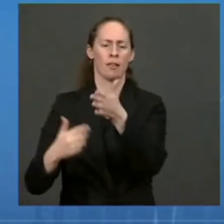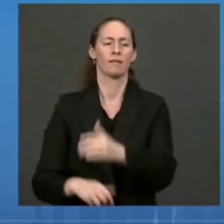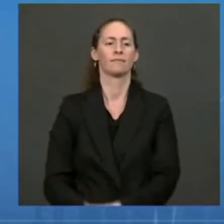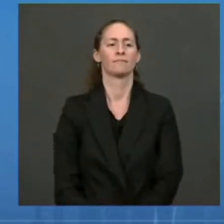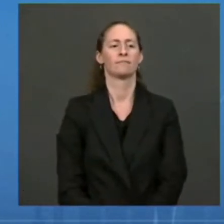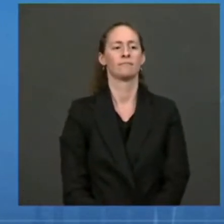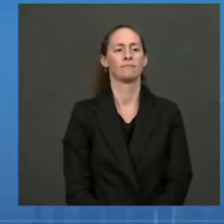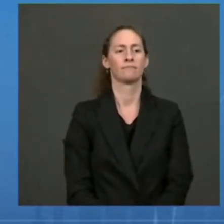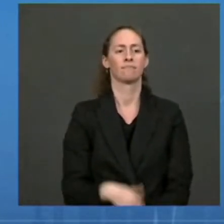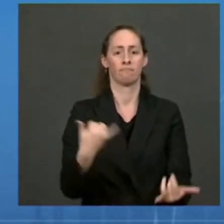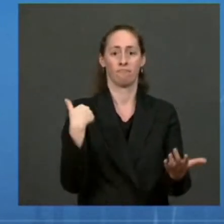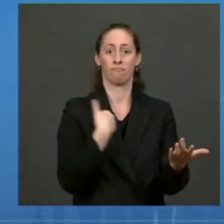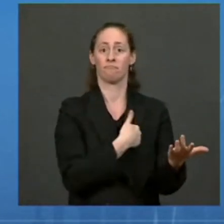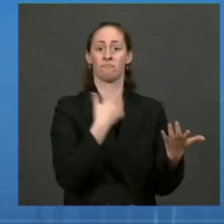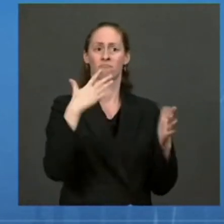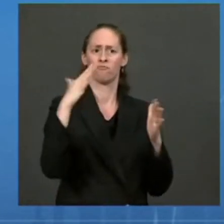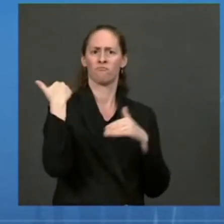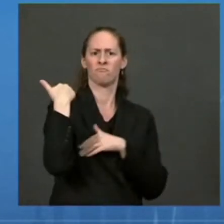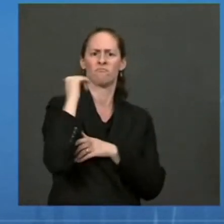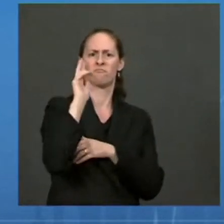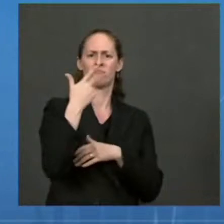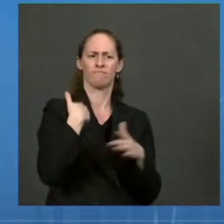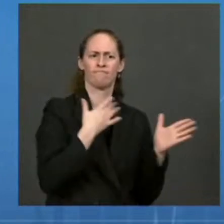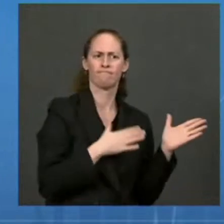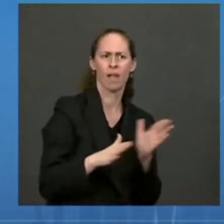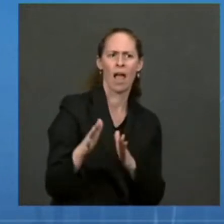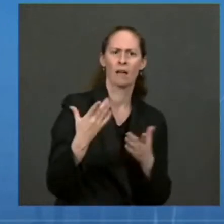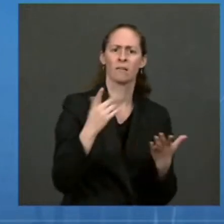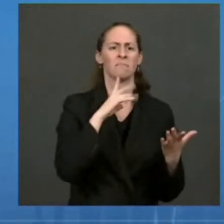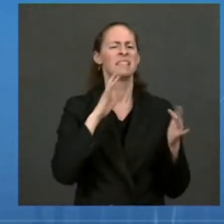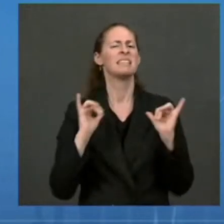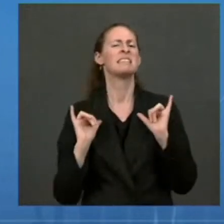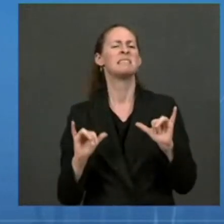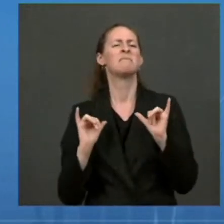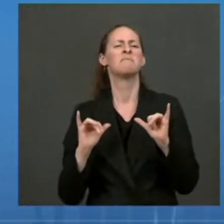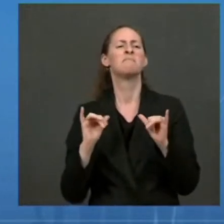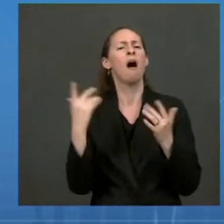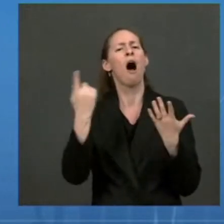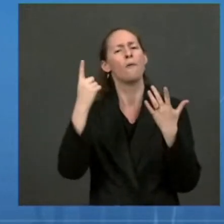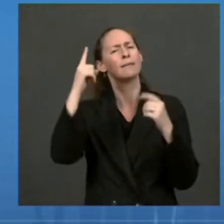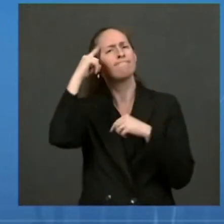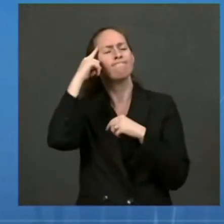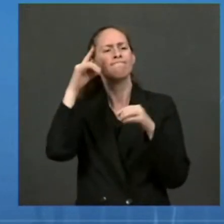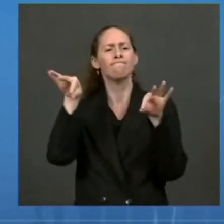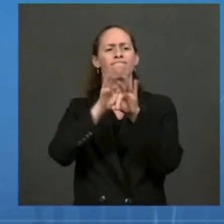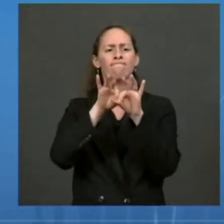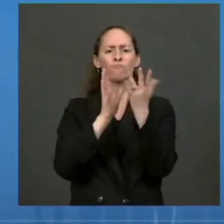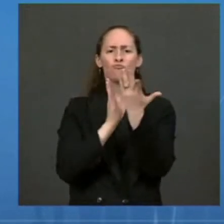RECOMMENDATIONS AND MAKE SURE OUR FINAL PLAN REFLECTS THAT. I SEE WHAT WE WERE DOING IN